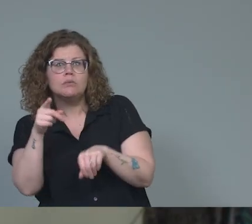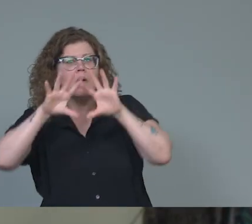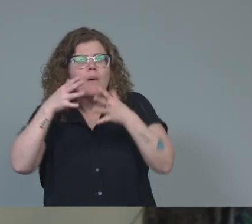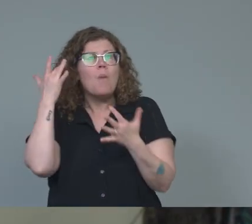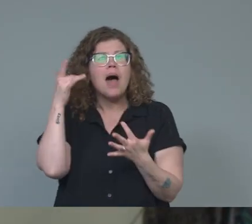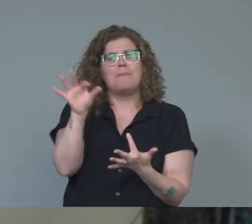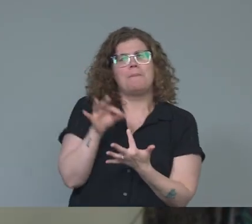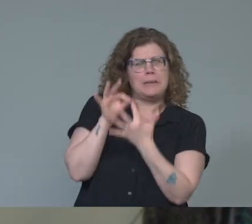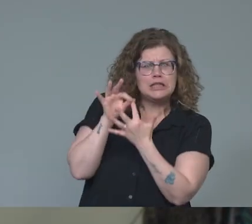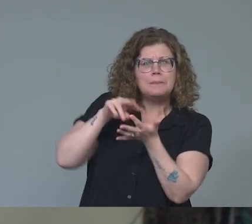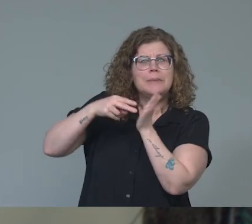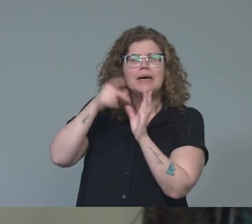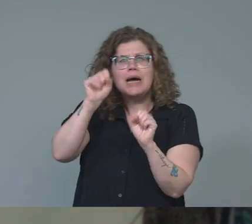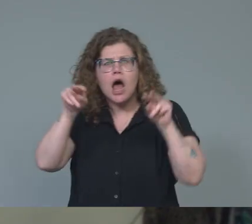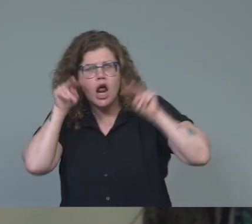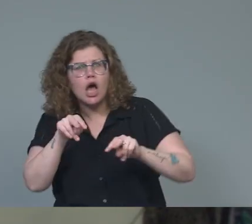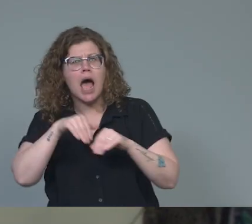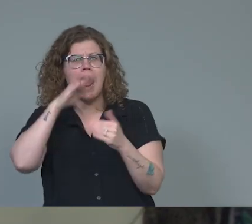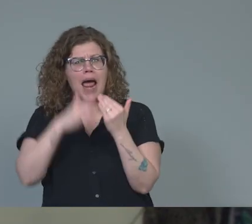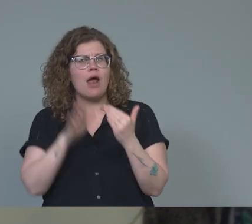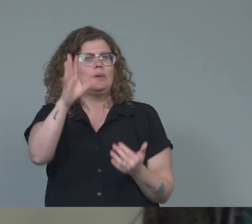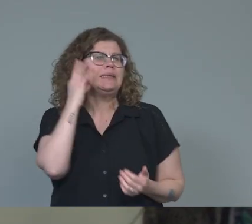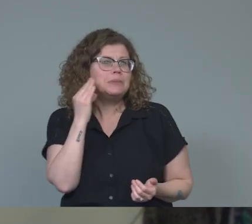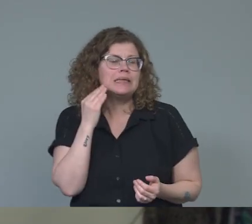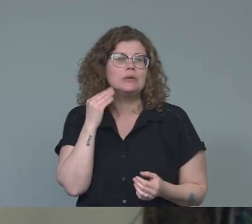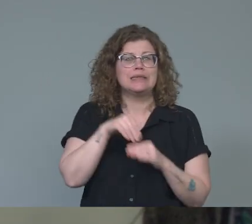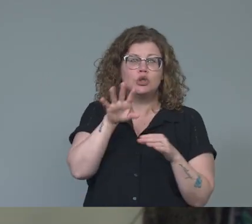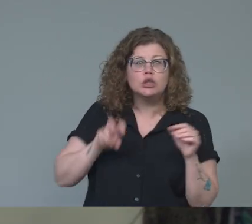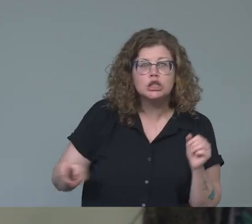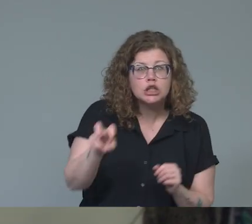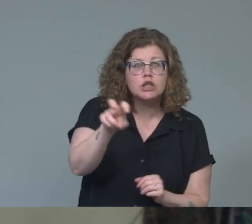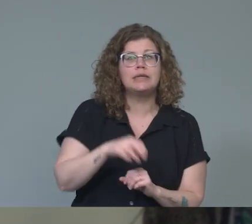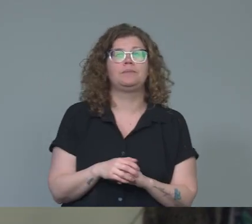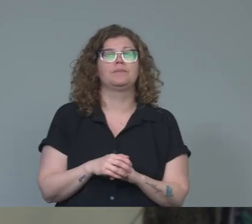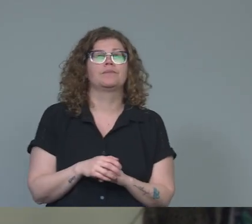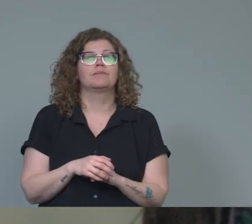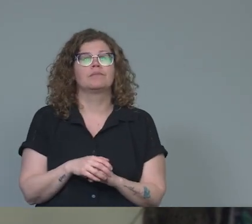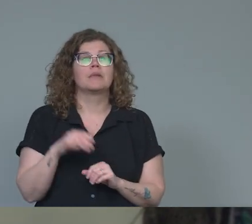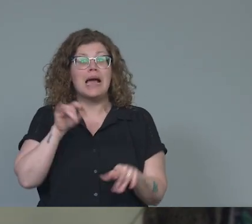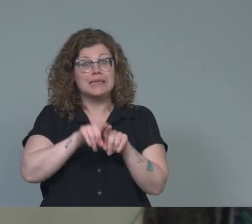so, the outcome is so special and because you can end up with such a unique experience.